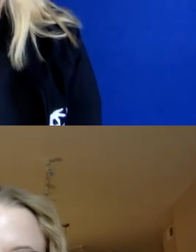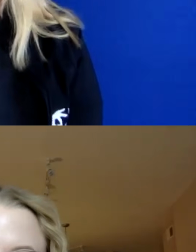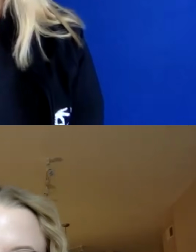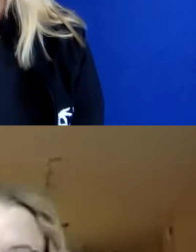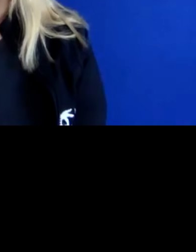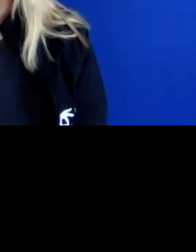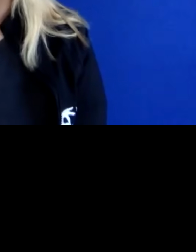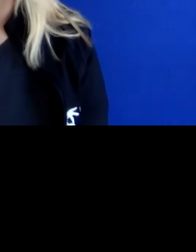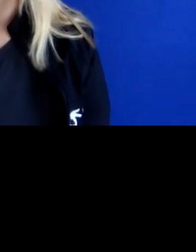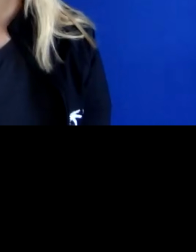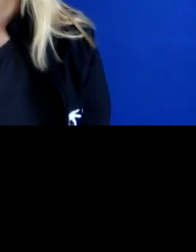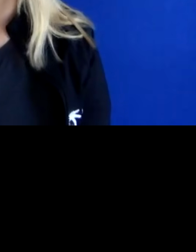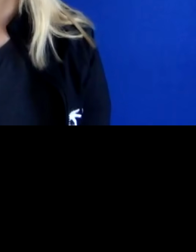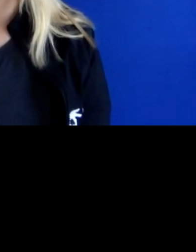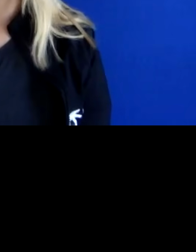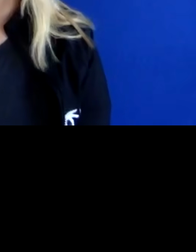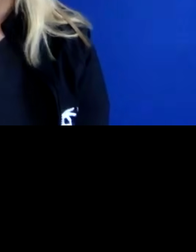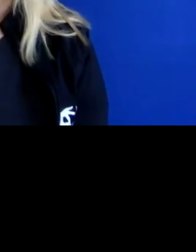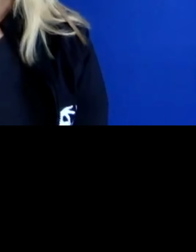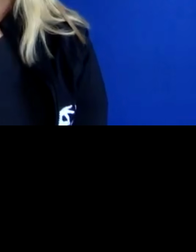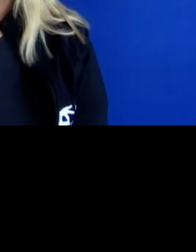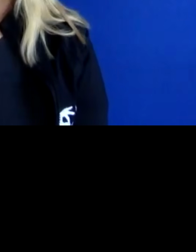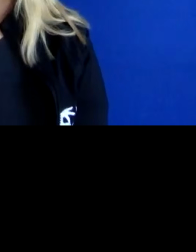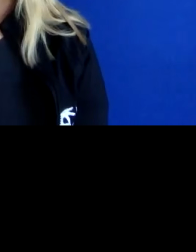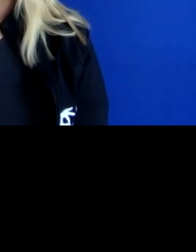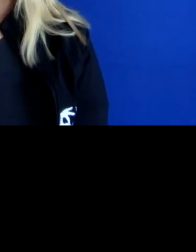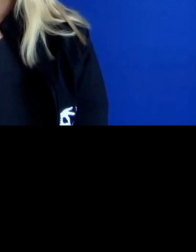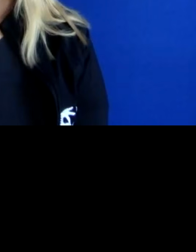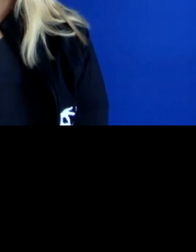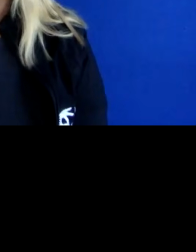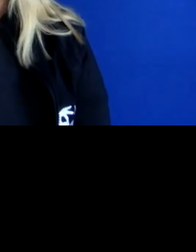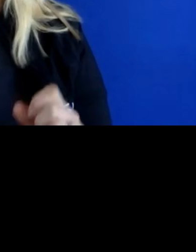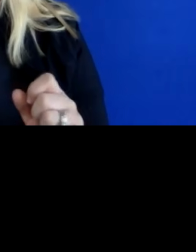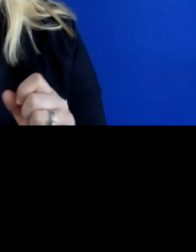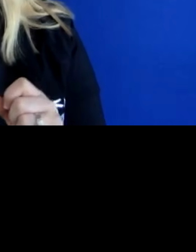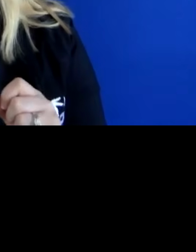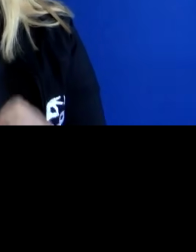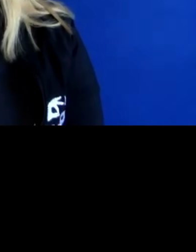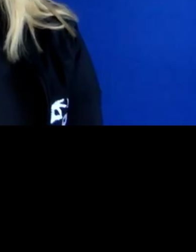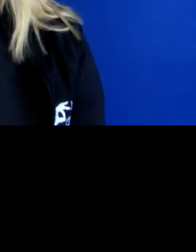"Use Kdenlive video editing software.